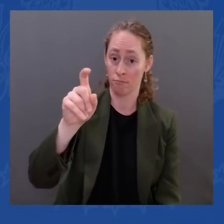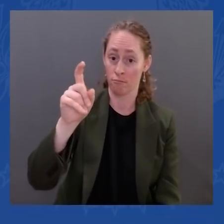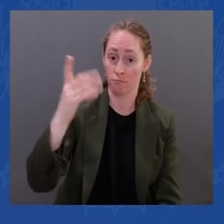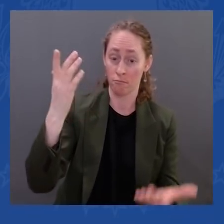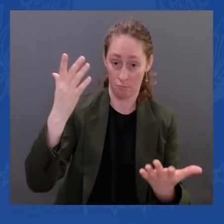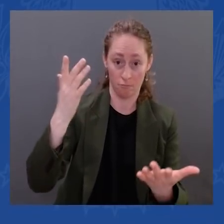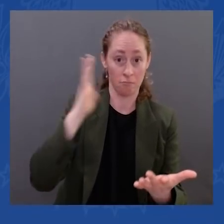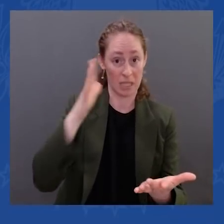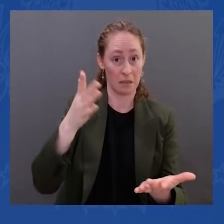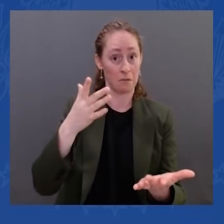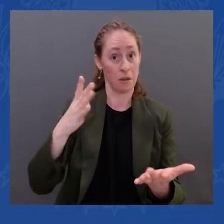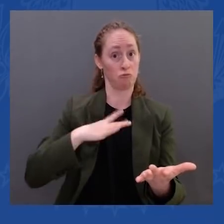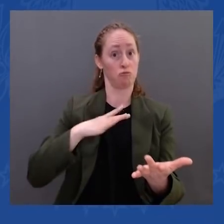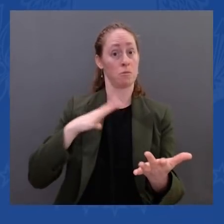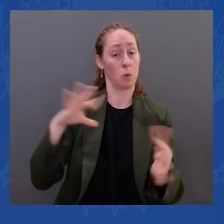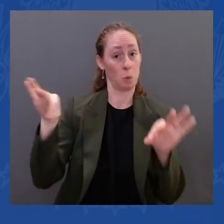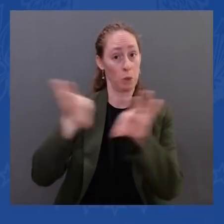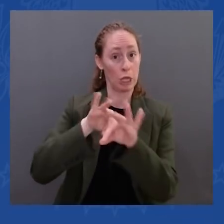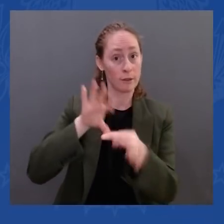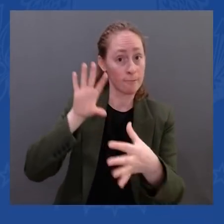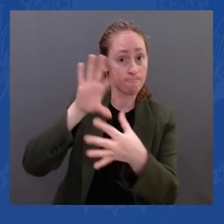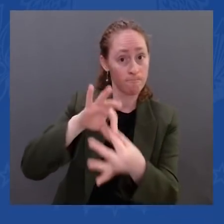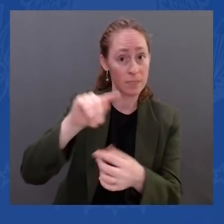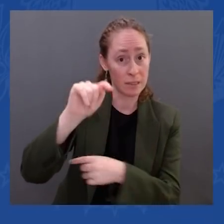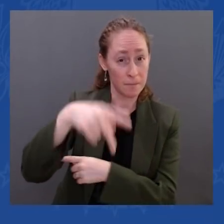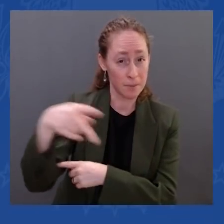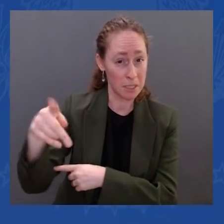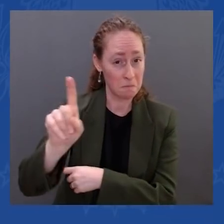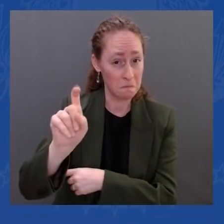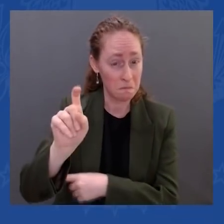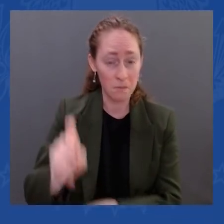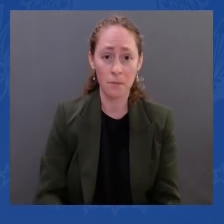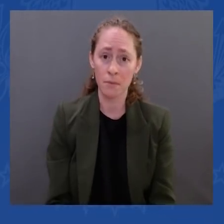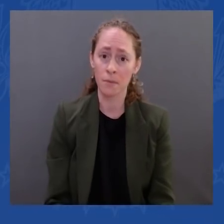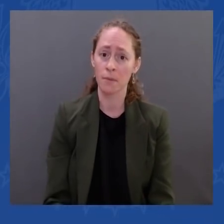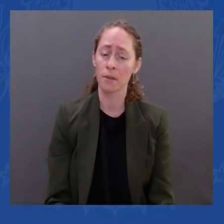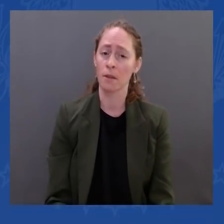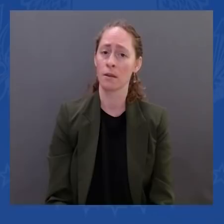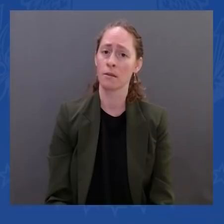Well, thank you for the IPEF -- your question.